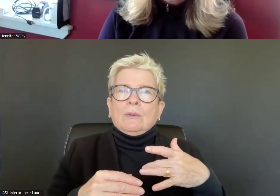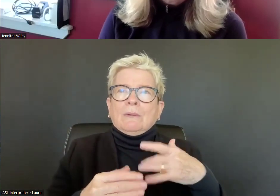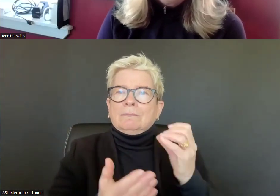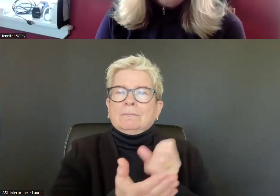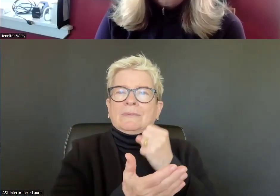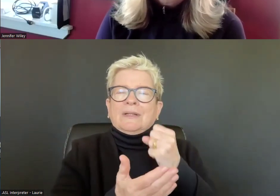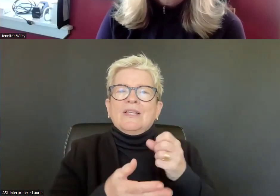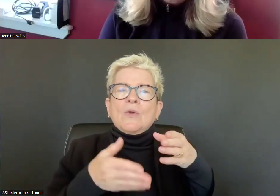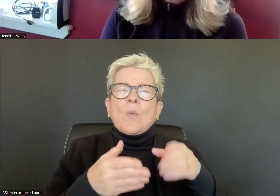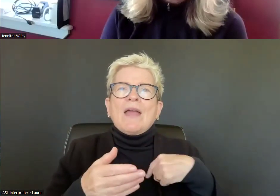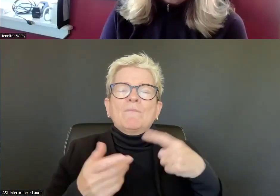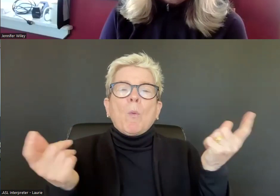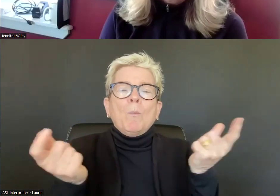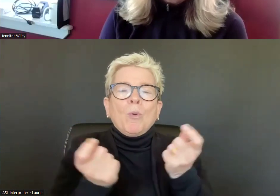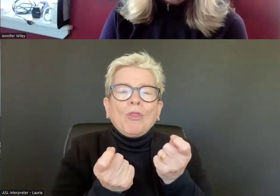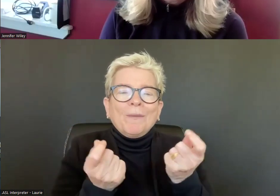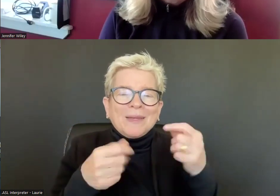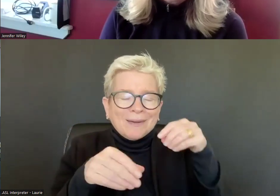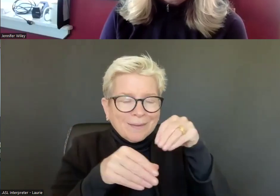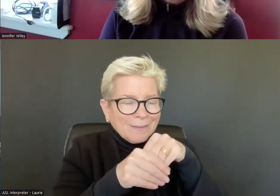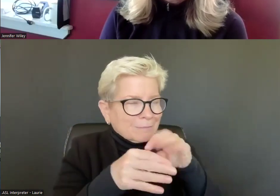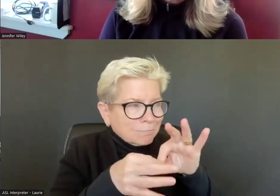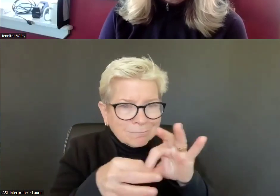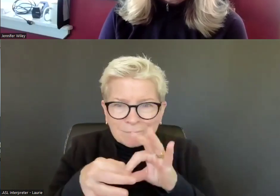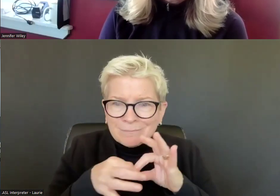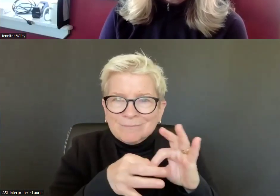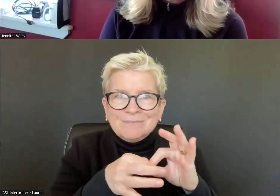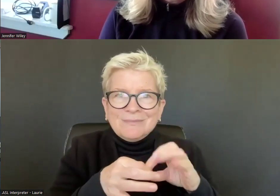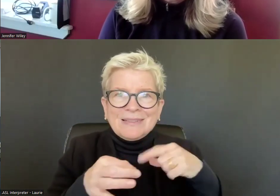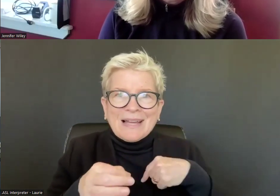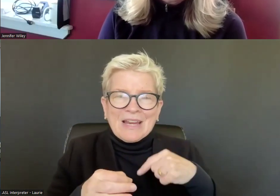them back; it's a way to remind, it's a way to come back to Center and say hey